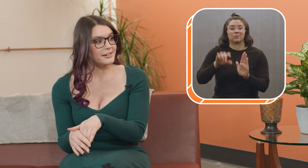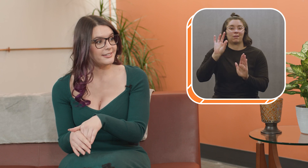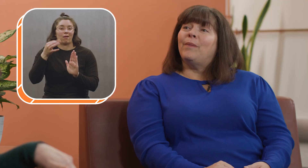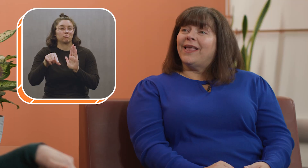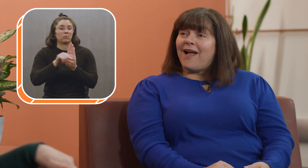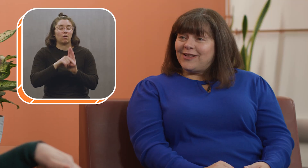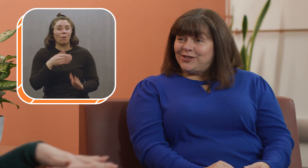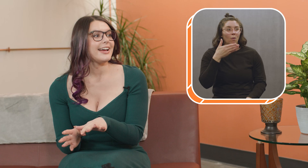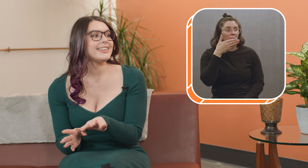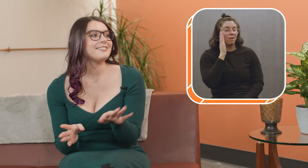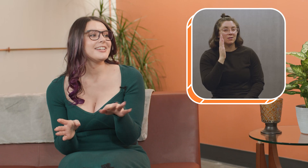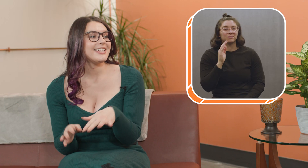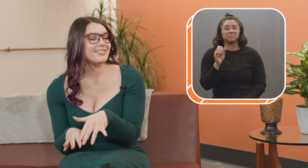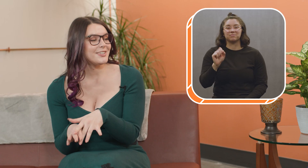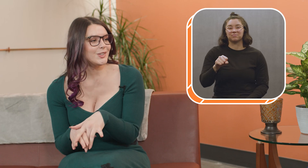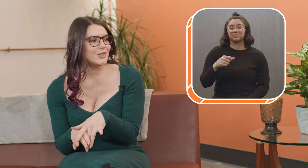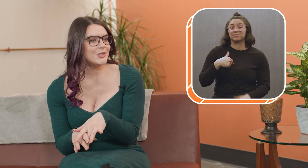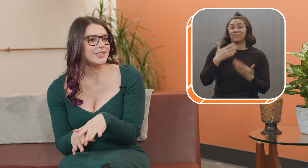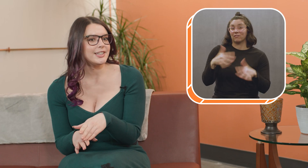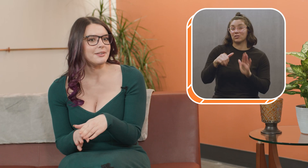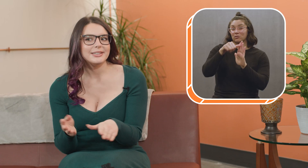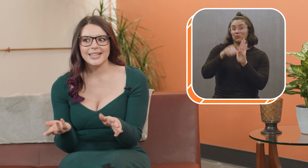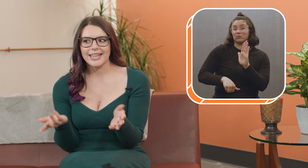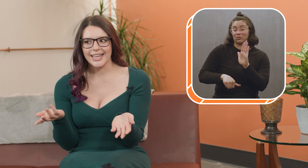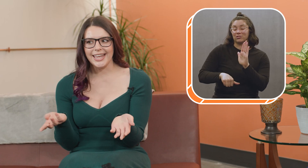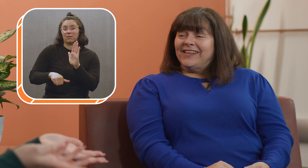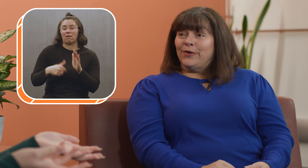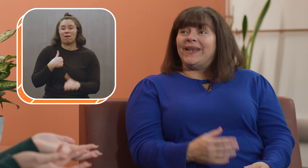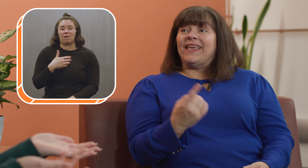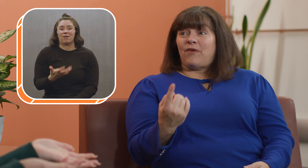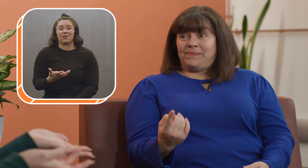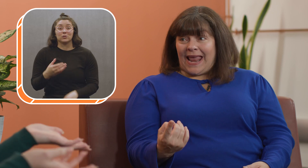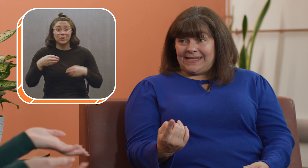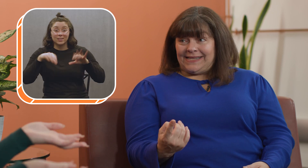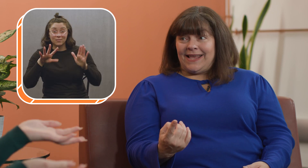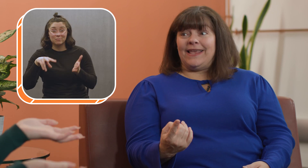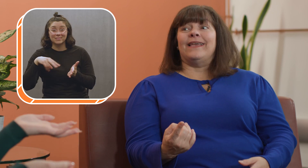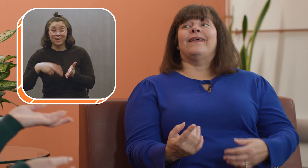Oh my gosh. And then when I got foot surgery, I was like, hey, this-- So you had to give up dancing?